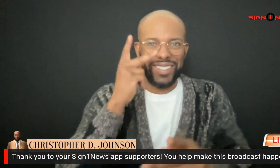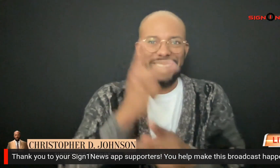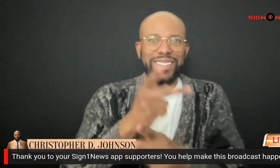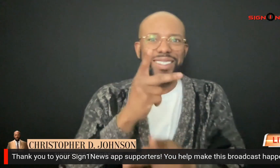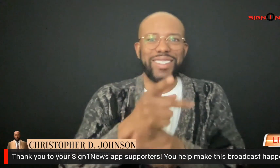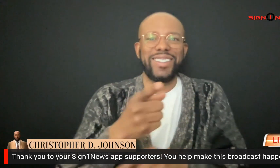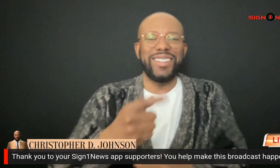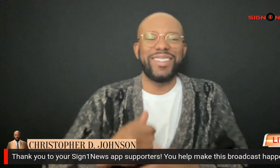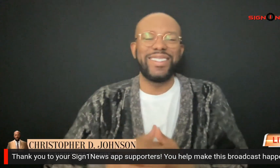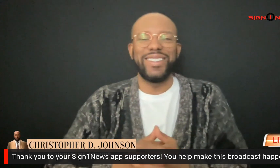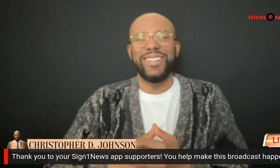take care